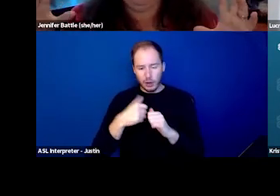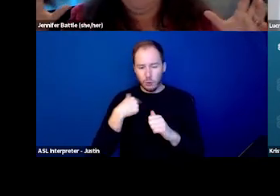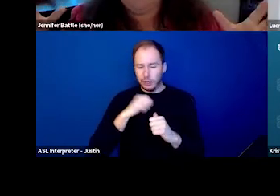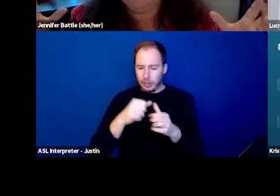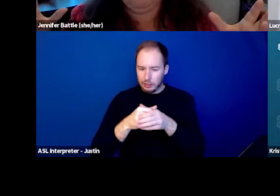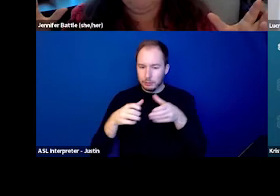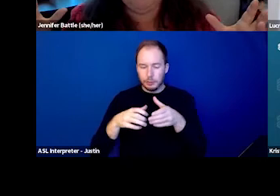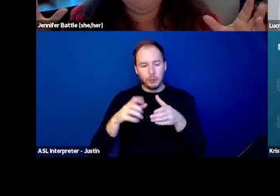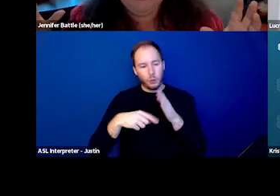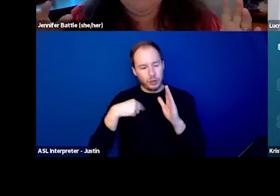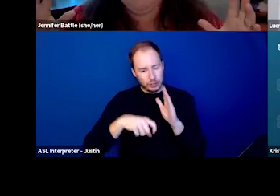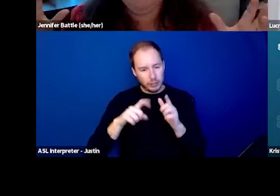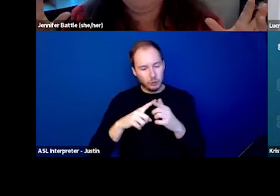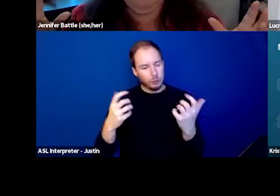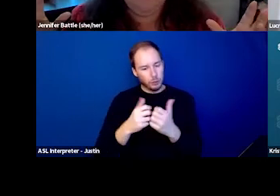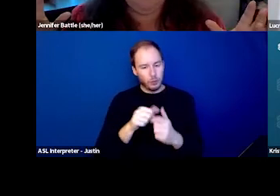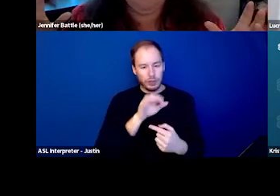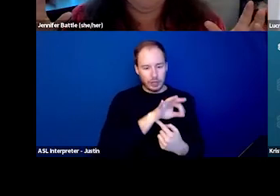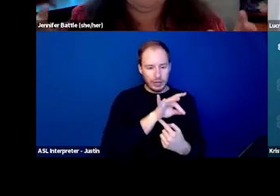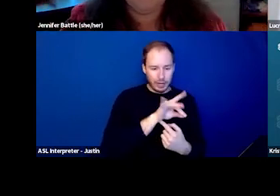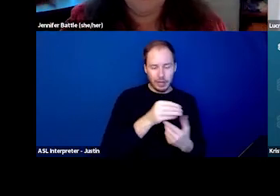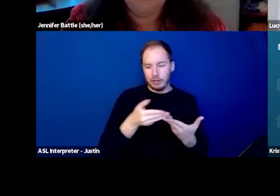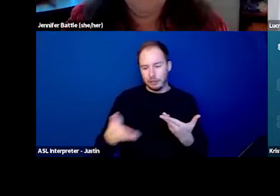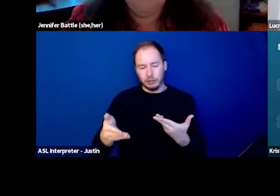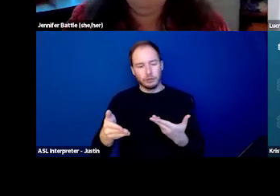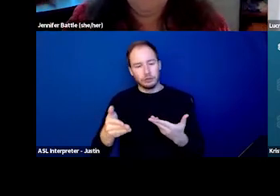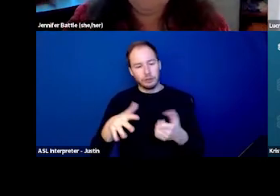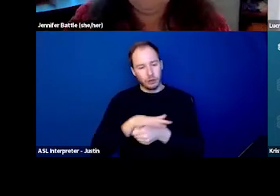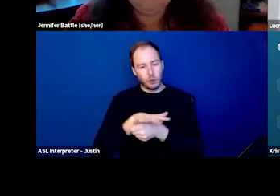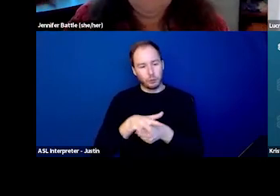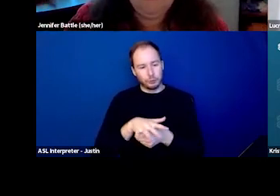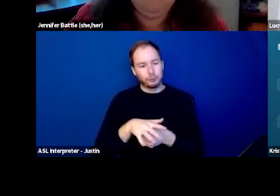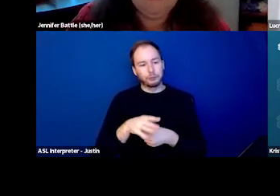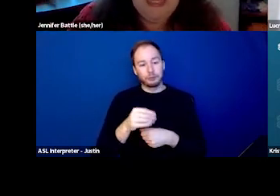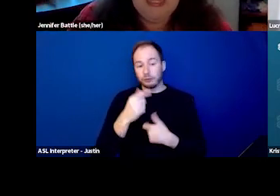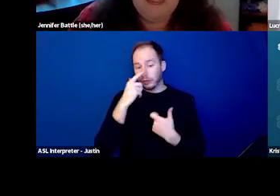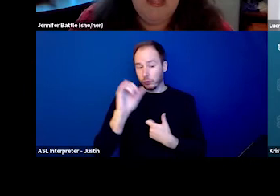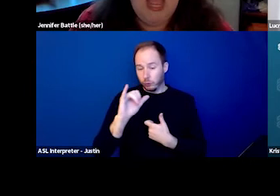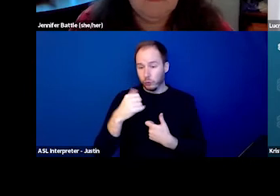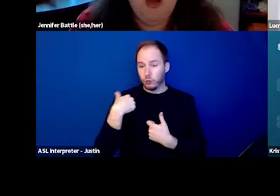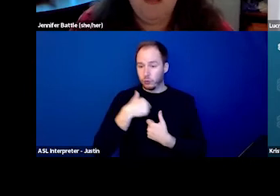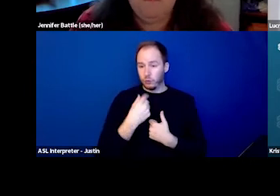what will be happening with 988 in our Lifeline calls. And one interesting thing that we did as part